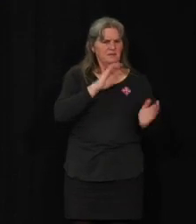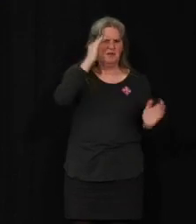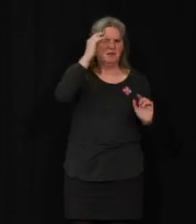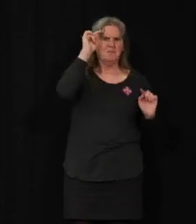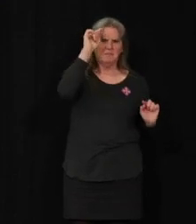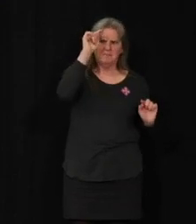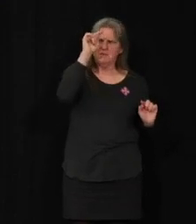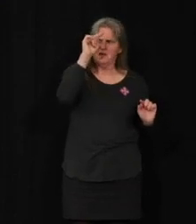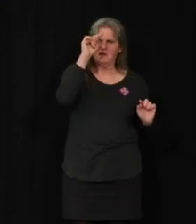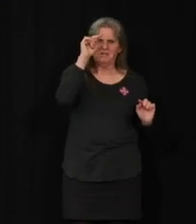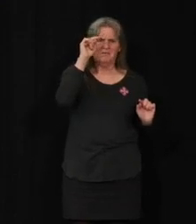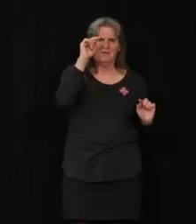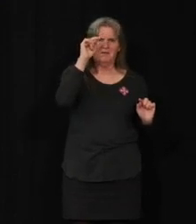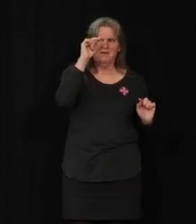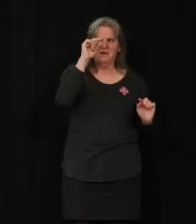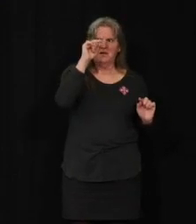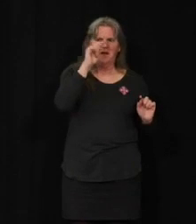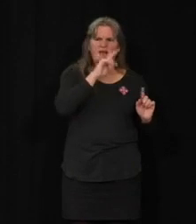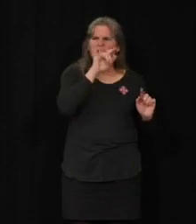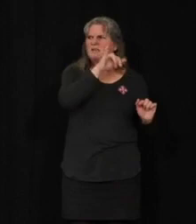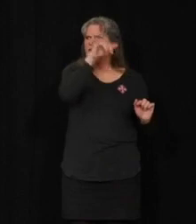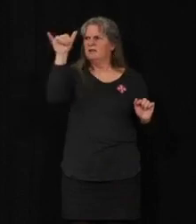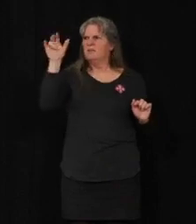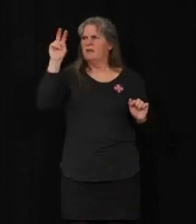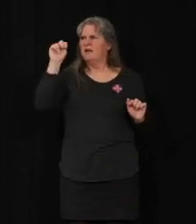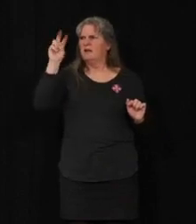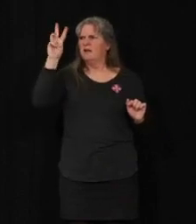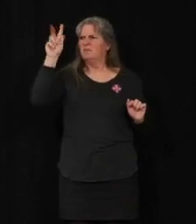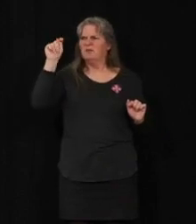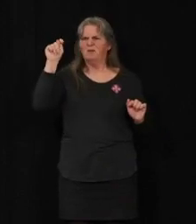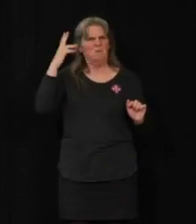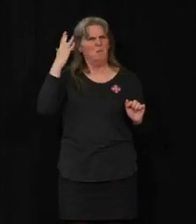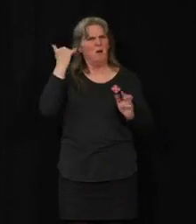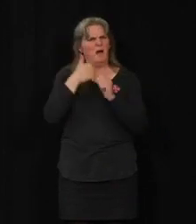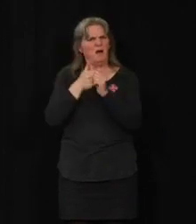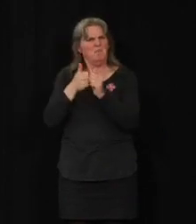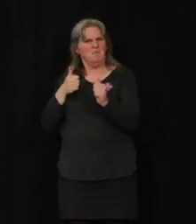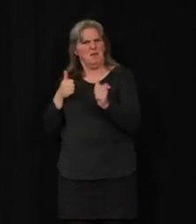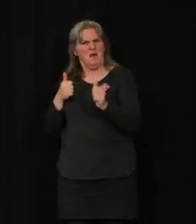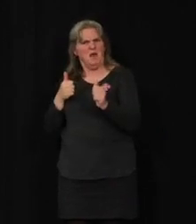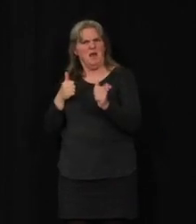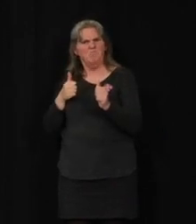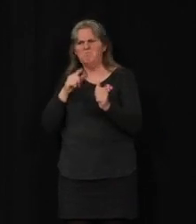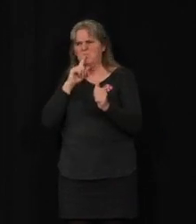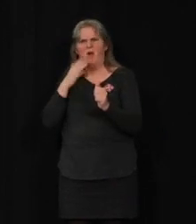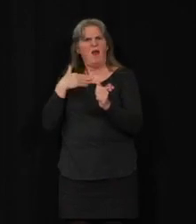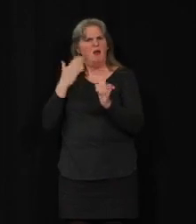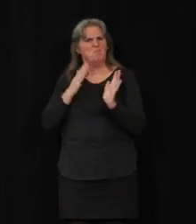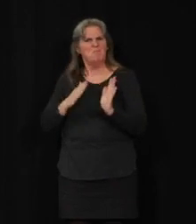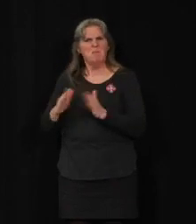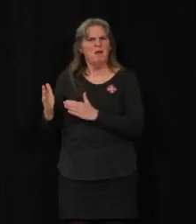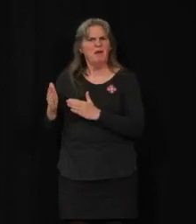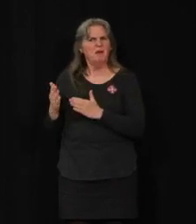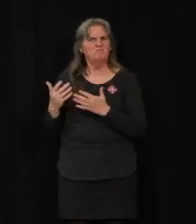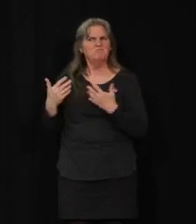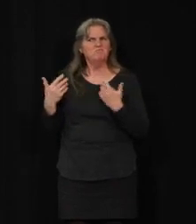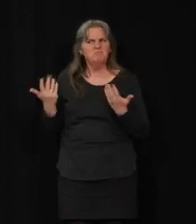are largely in the same boat, how come we are lagging behind those jurisdictions as far as a